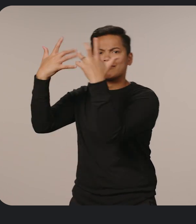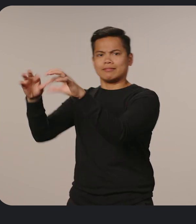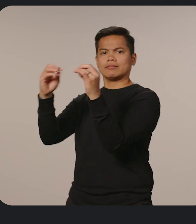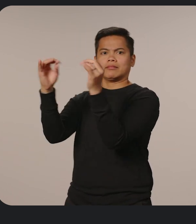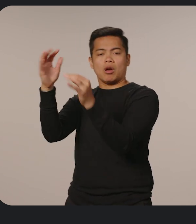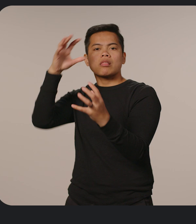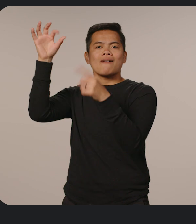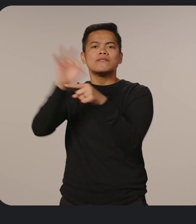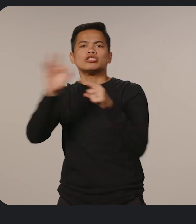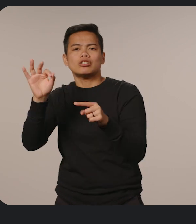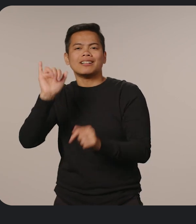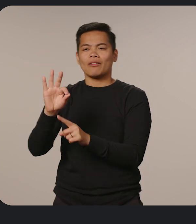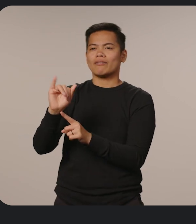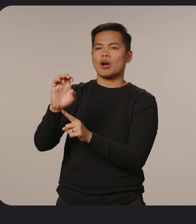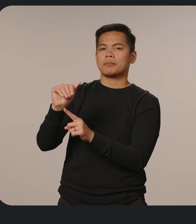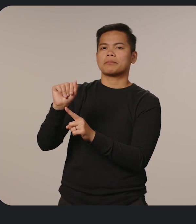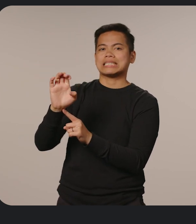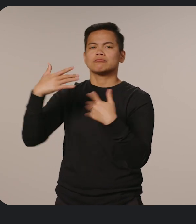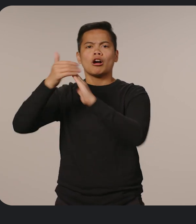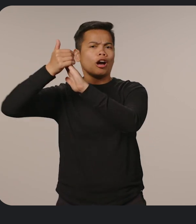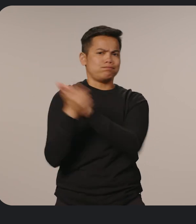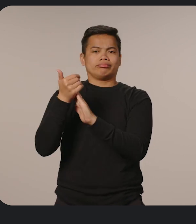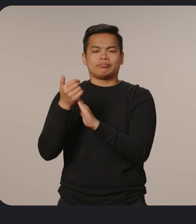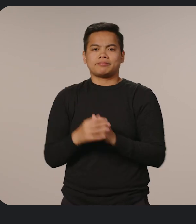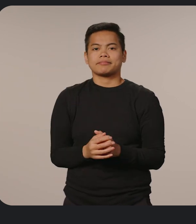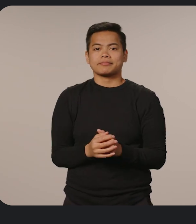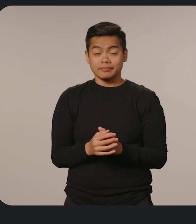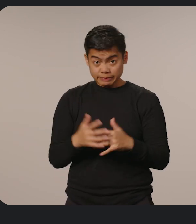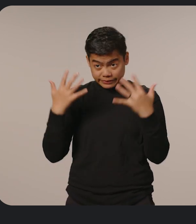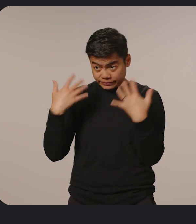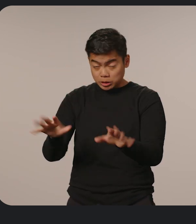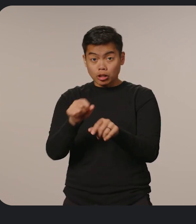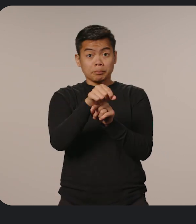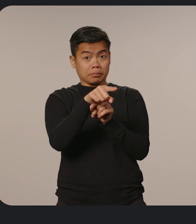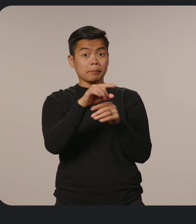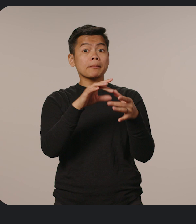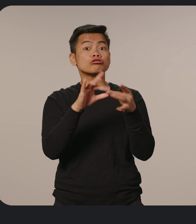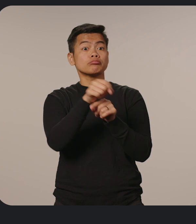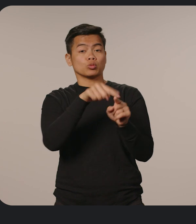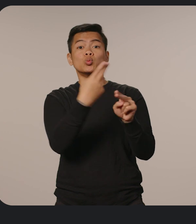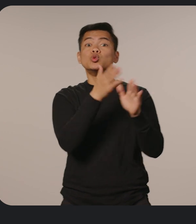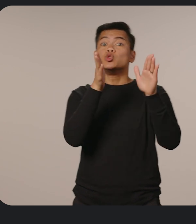credentials for us automatically then we can send the message to our